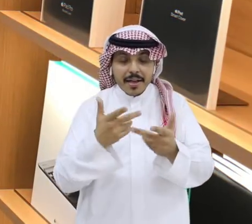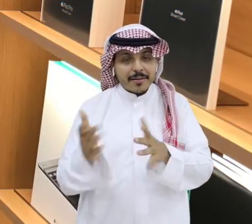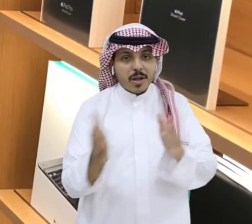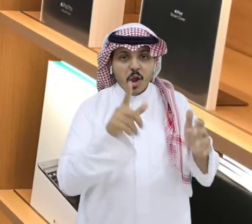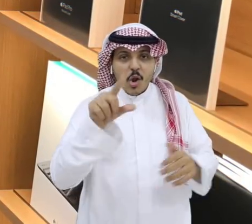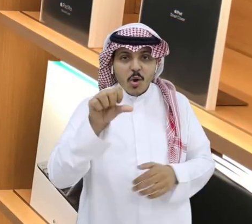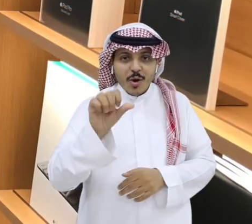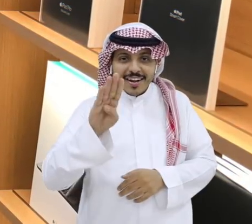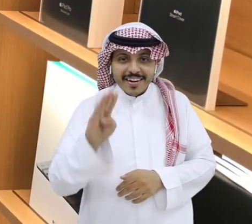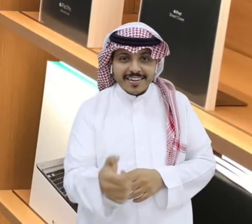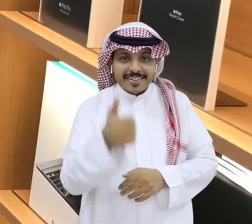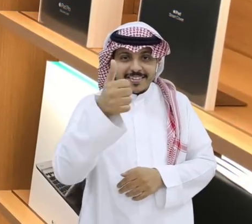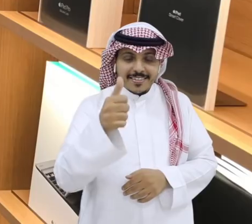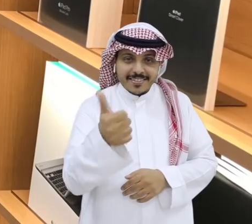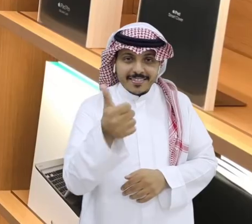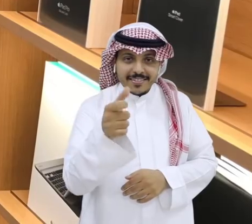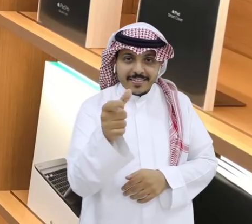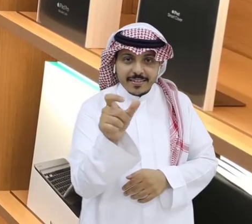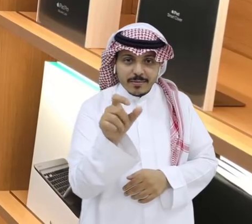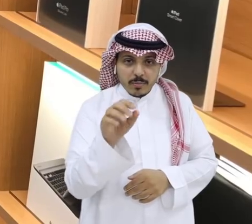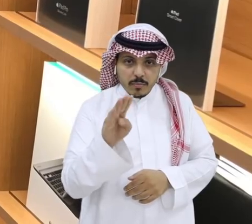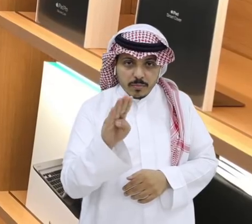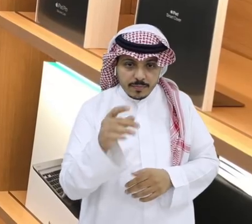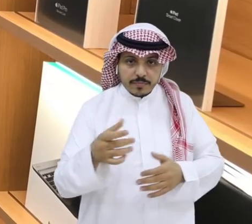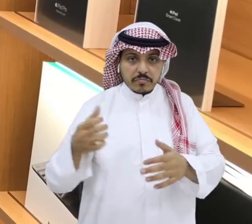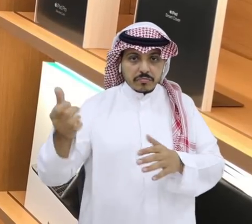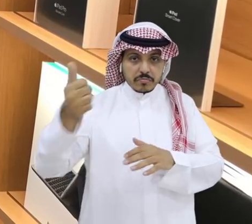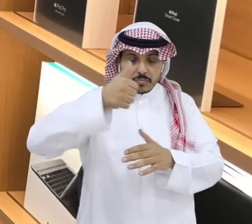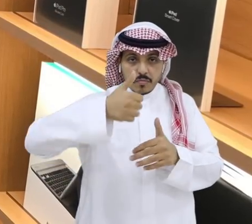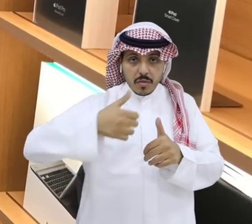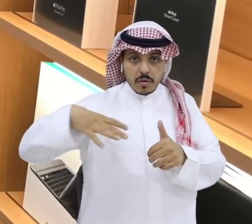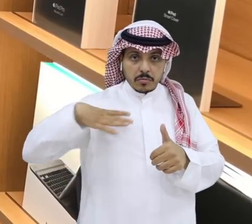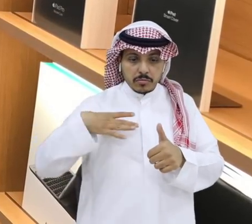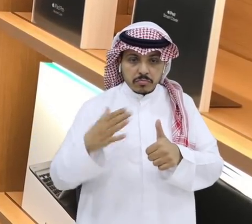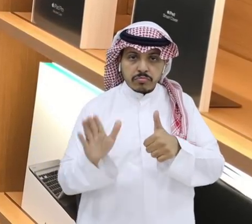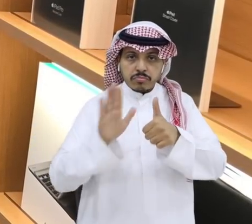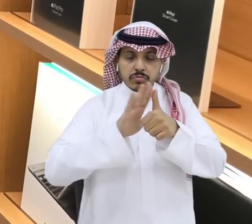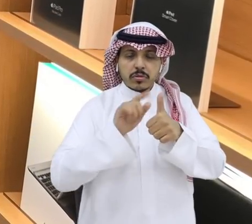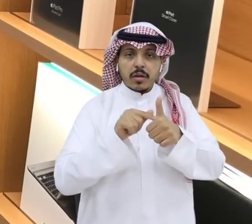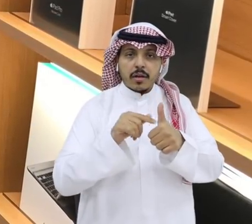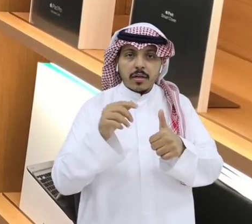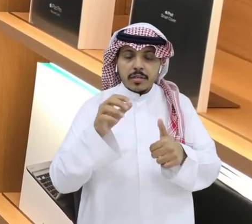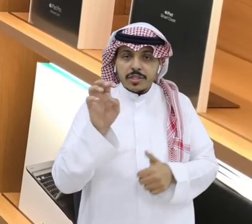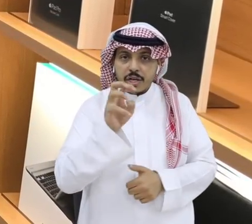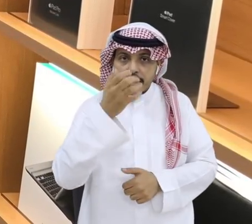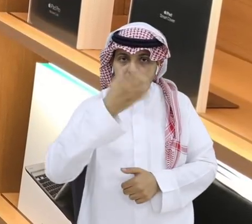Let's discuss Luca Maestri, who is Apple's chief financial officer.